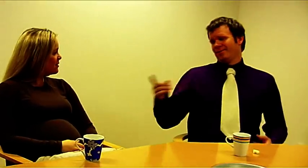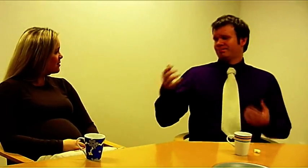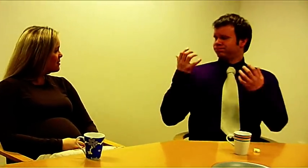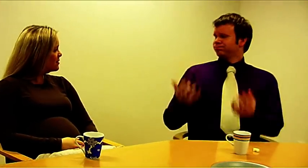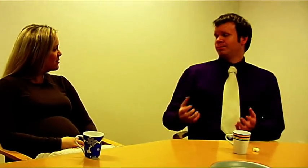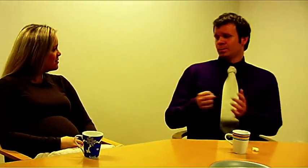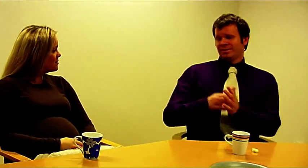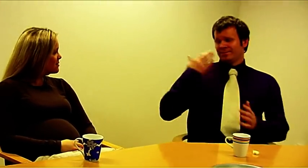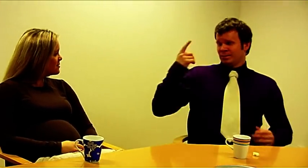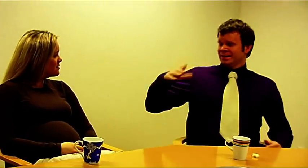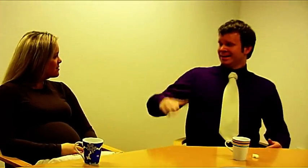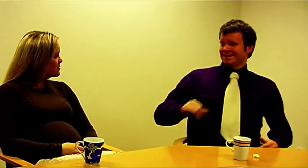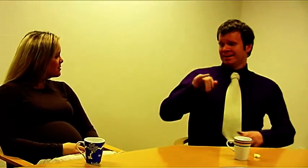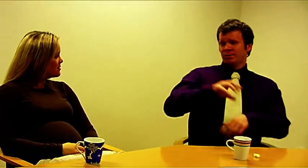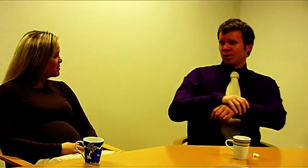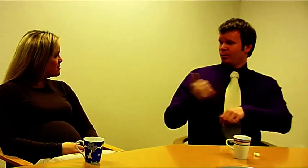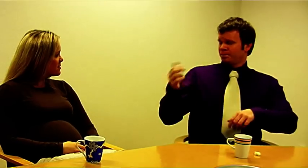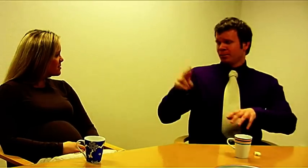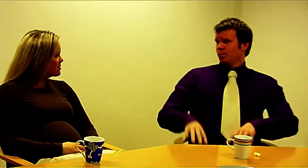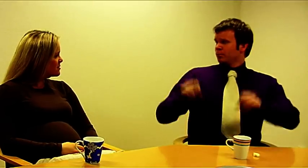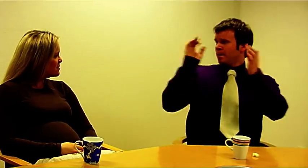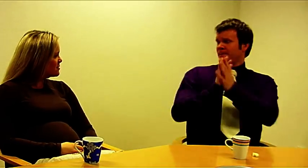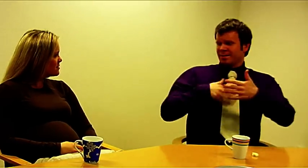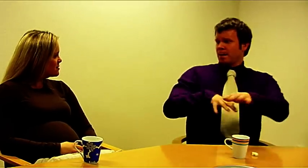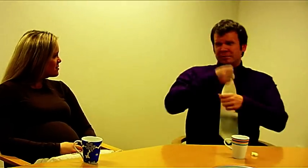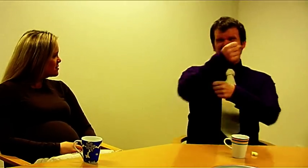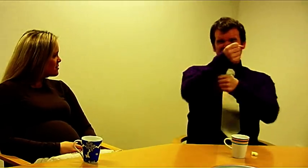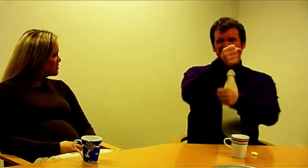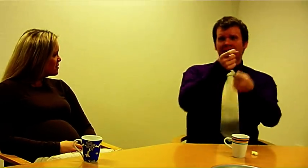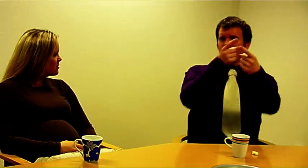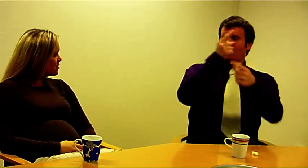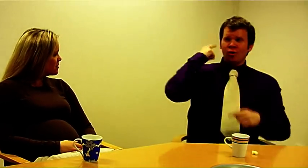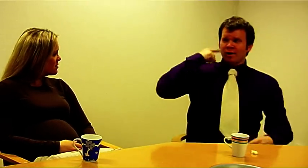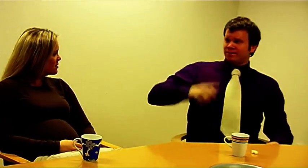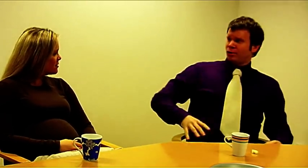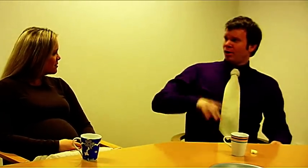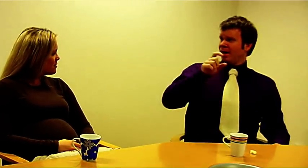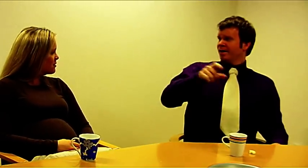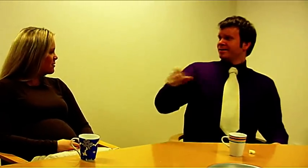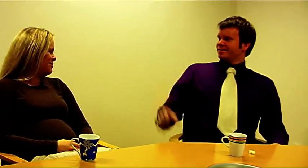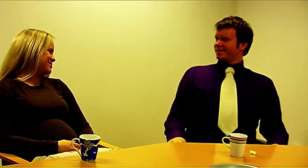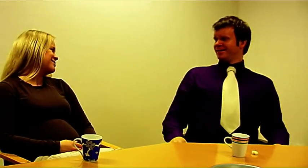No, I guess you were too busy demonstrating against the hearing- teachers at the kindergarten.